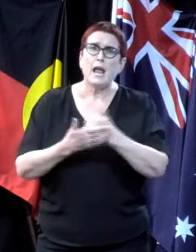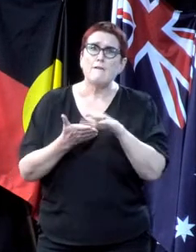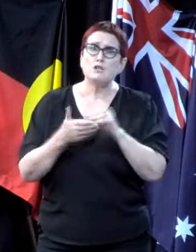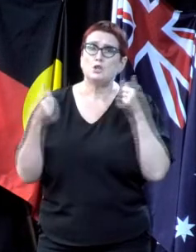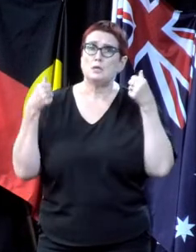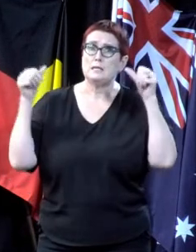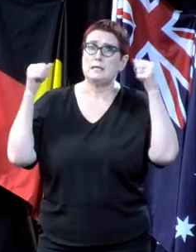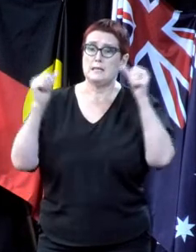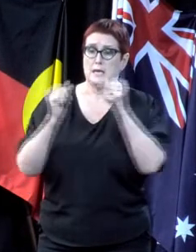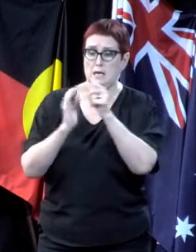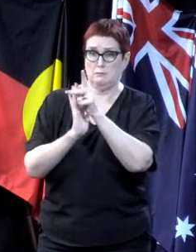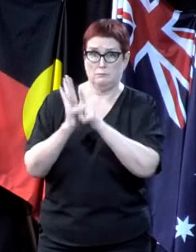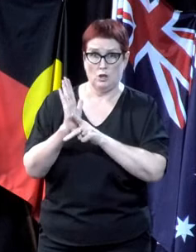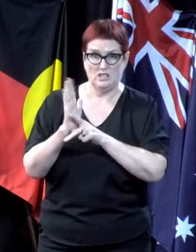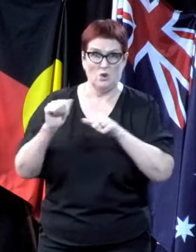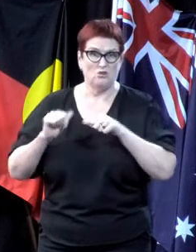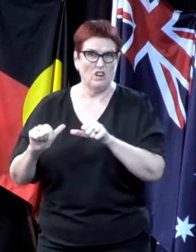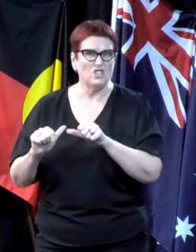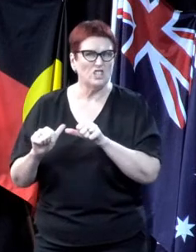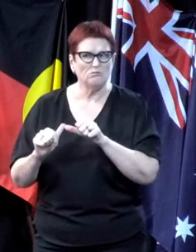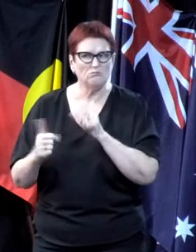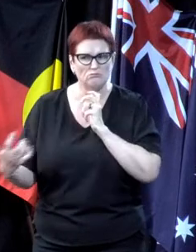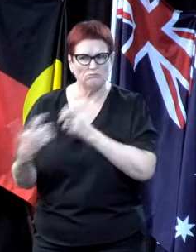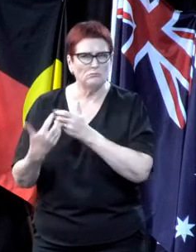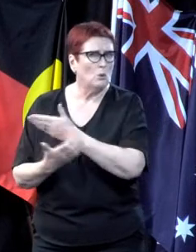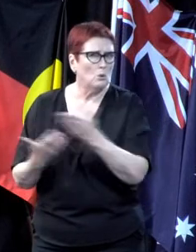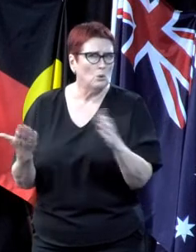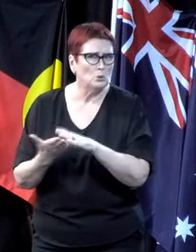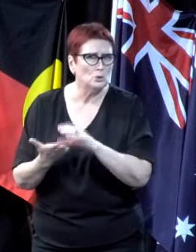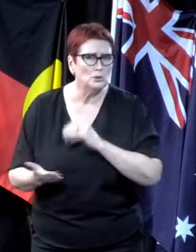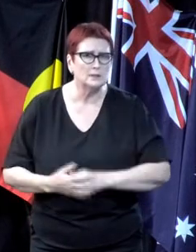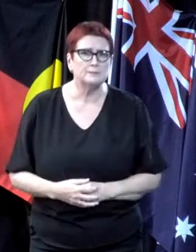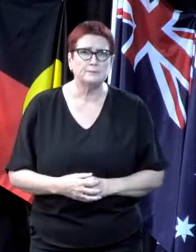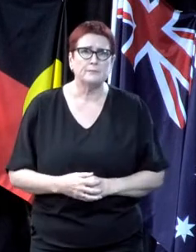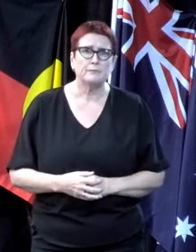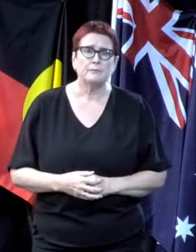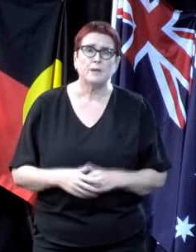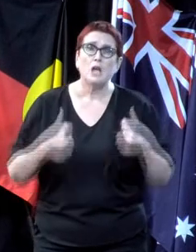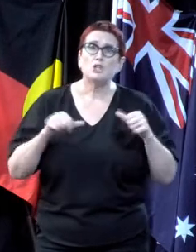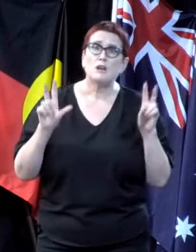students. The Every Student with Disability Succeeding strategy reinforces the inclusive position.